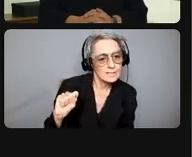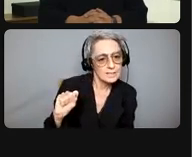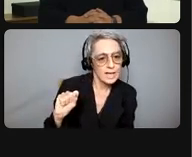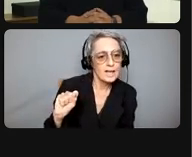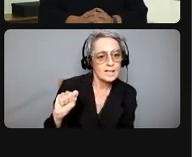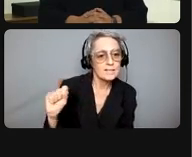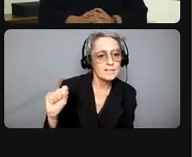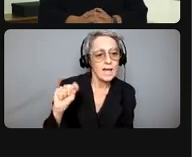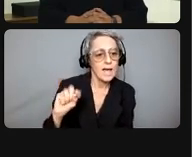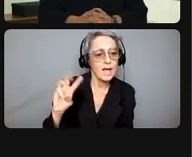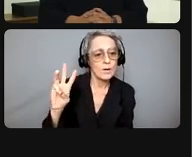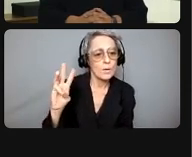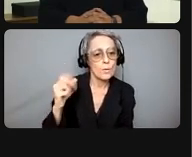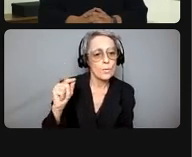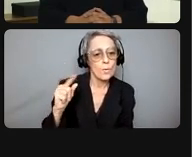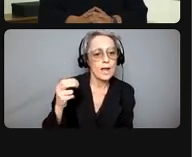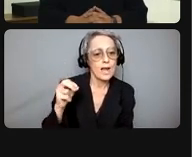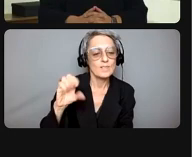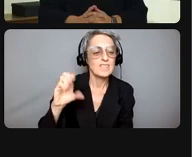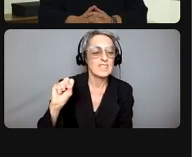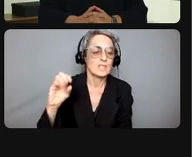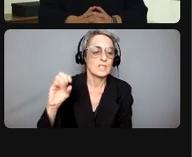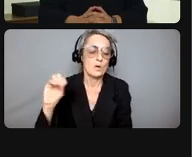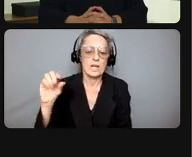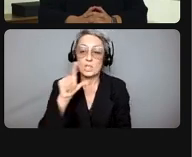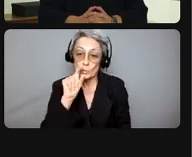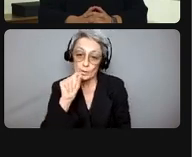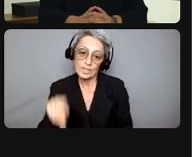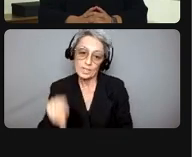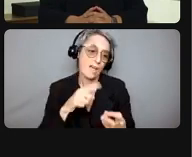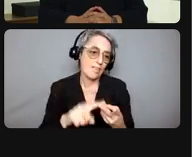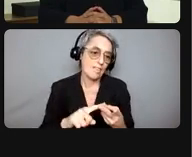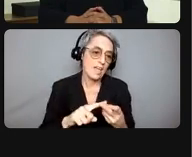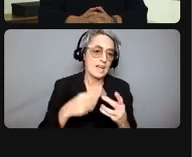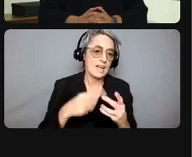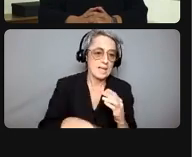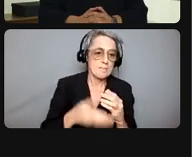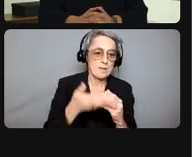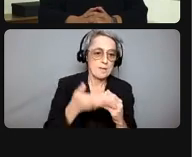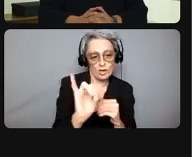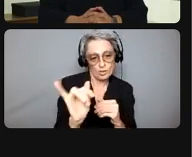and also reach us by email at Sustainability Eco if we're not already in email contact.